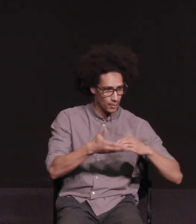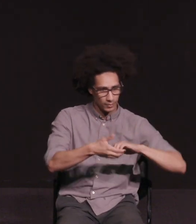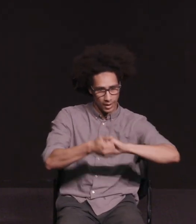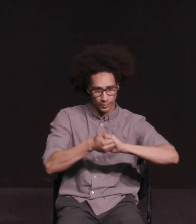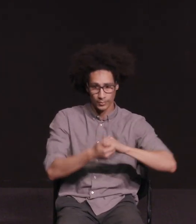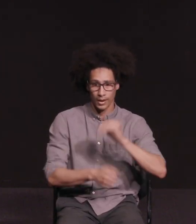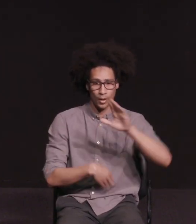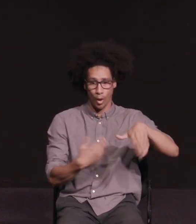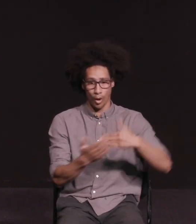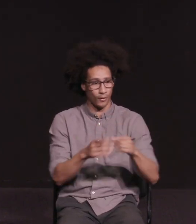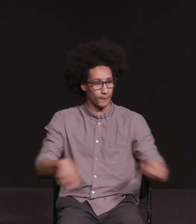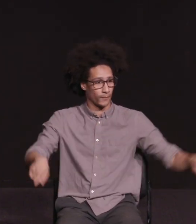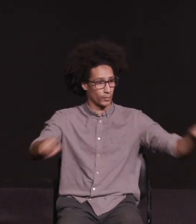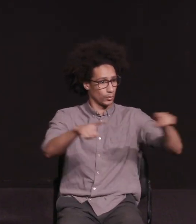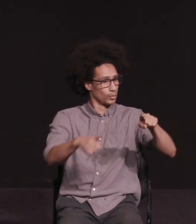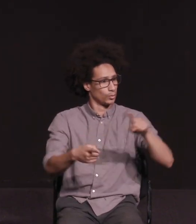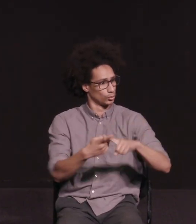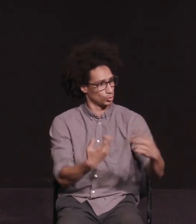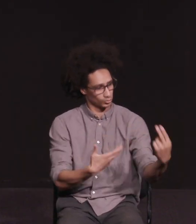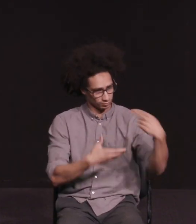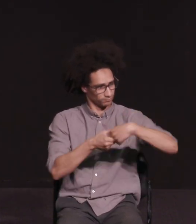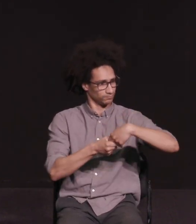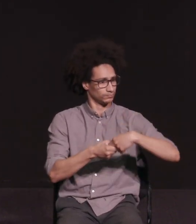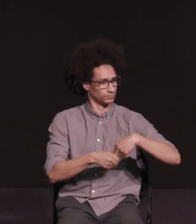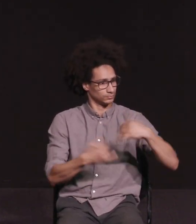from the demands of your day to attend this panel.